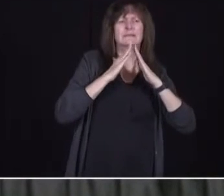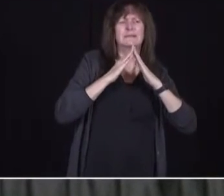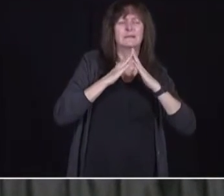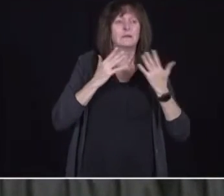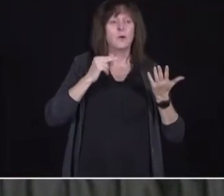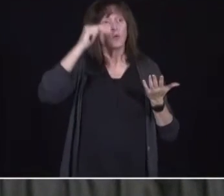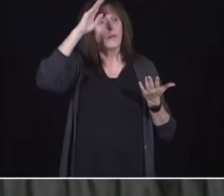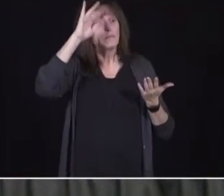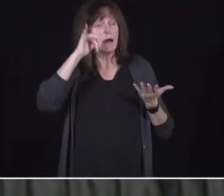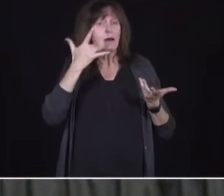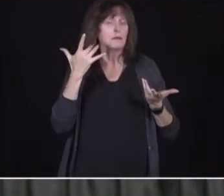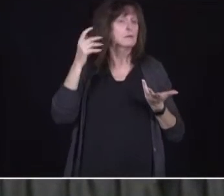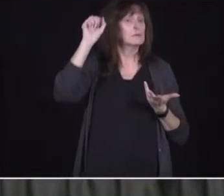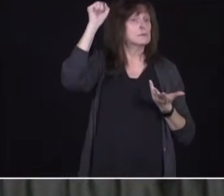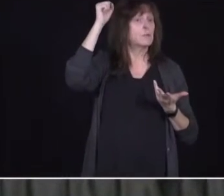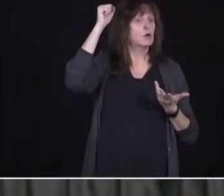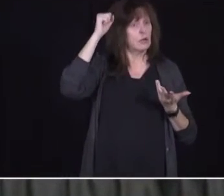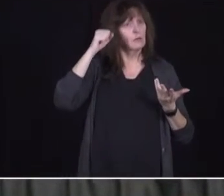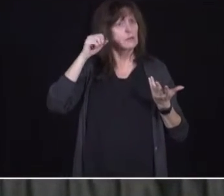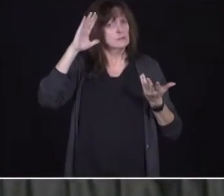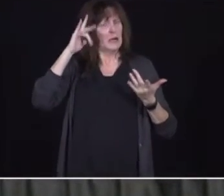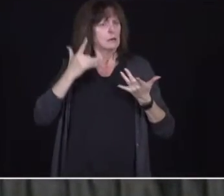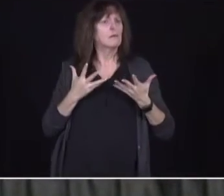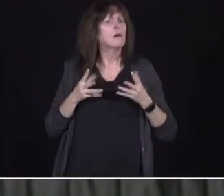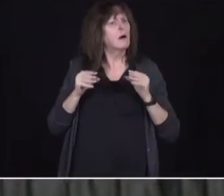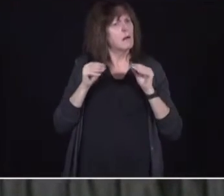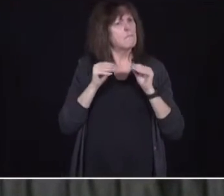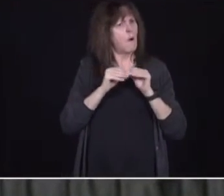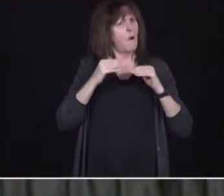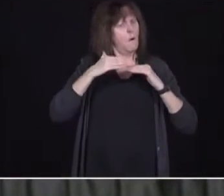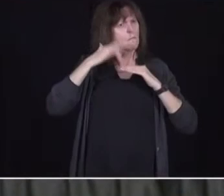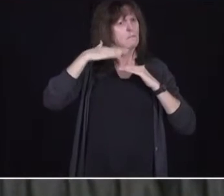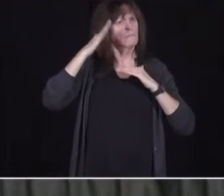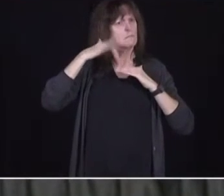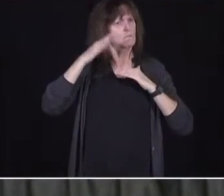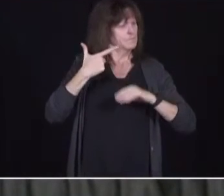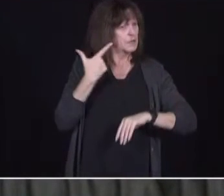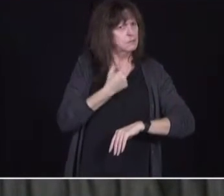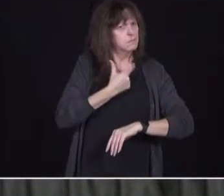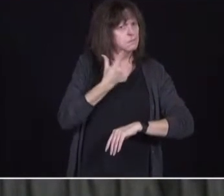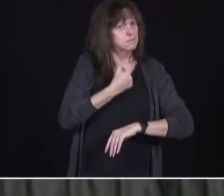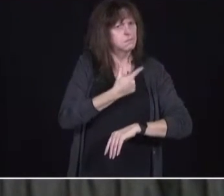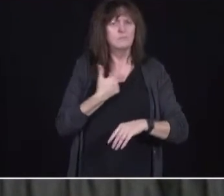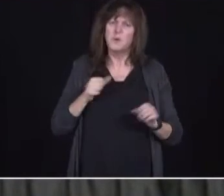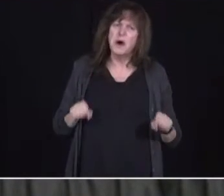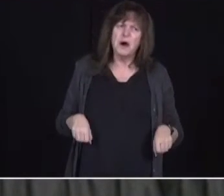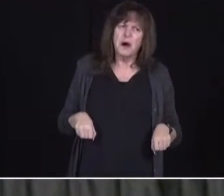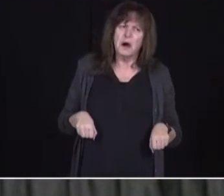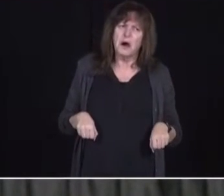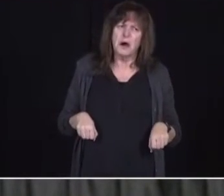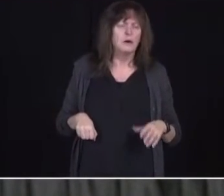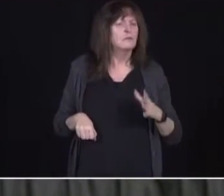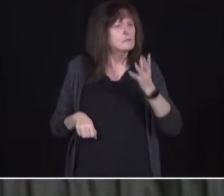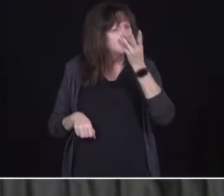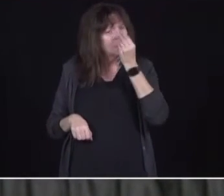And obviously in some areas like here in Toronto and southern Ontario and Kingston and Ottawa where there is a greater population